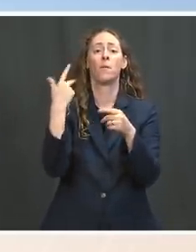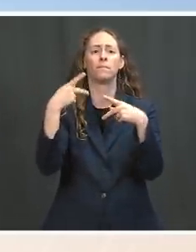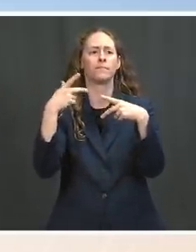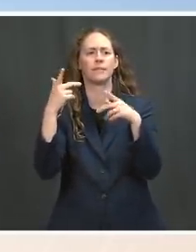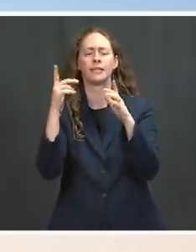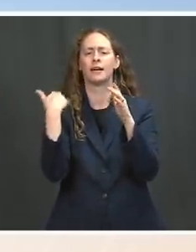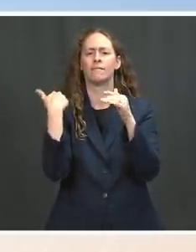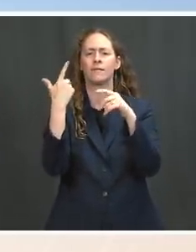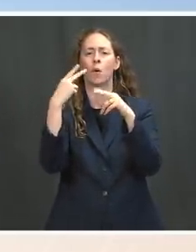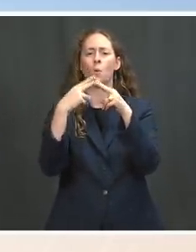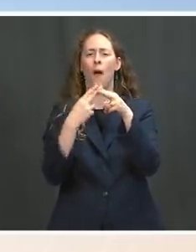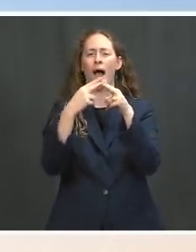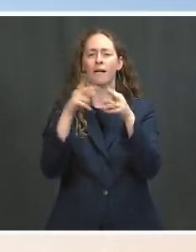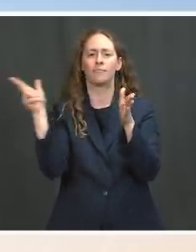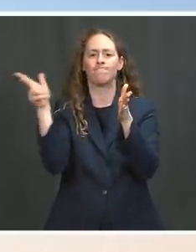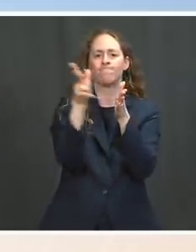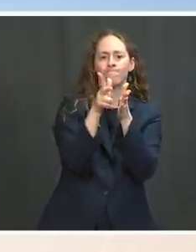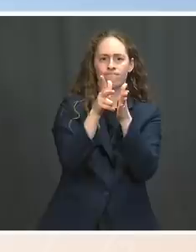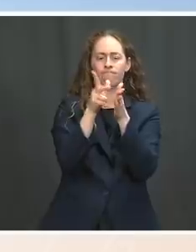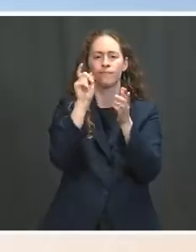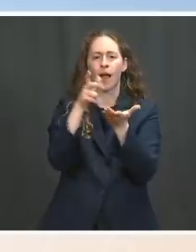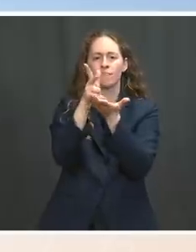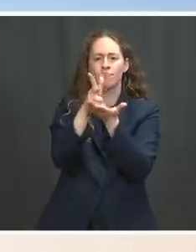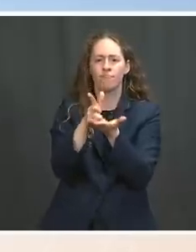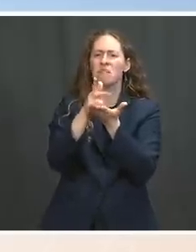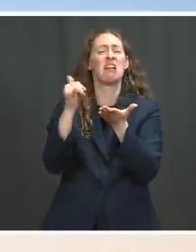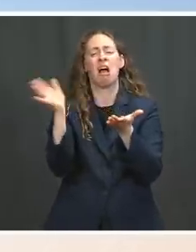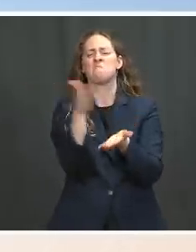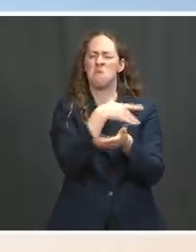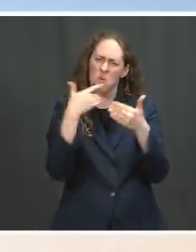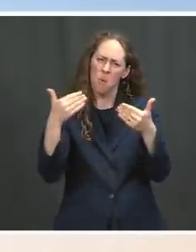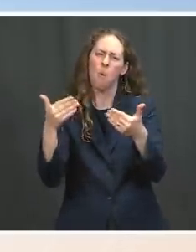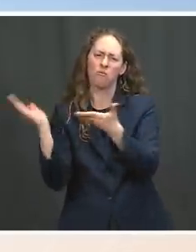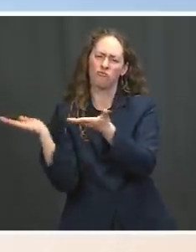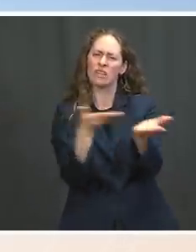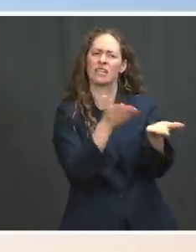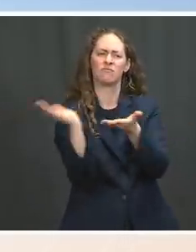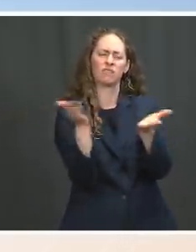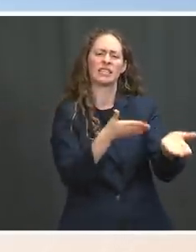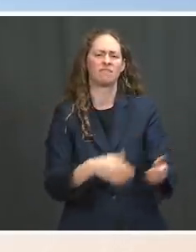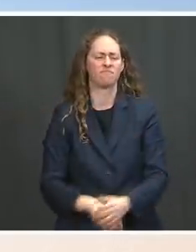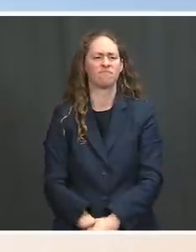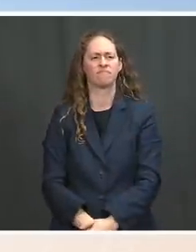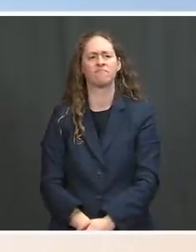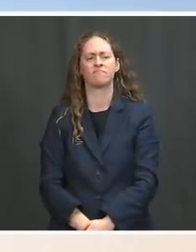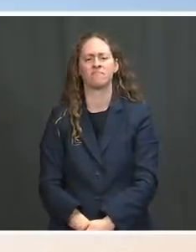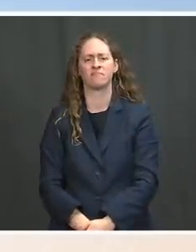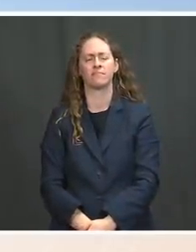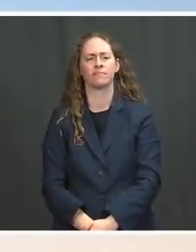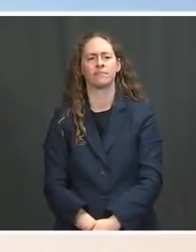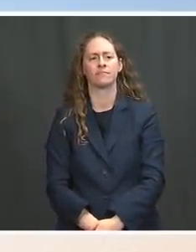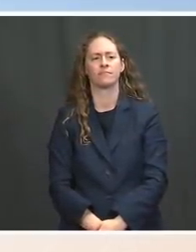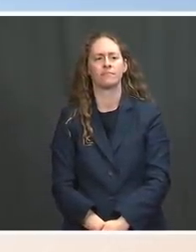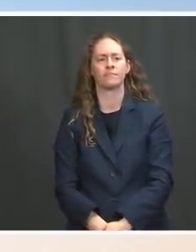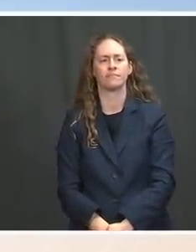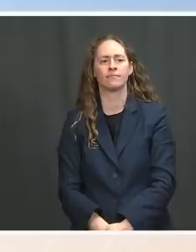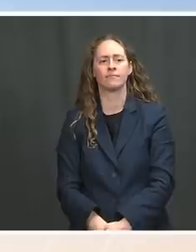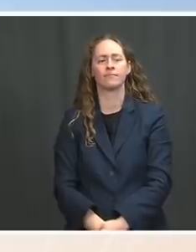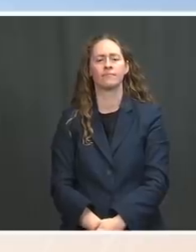Each state has to follow its own procedures to issue these permits, but this decision -- determination provides them with the added flexibility